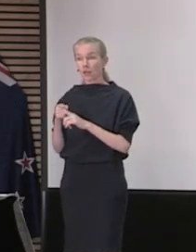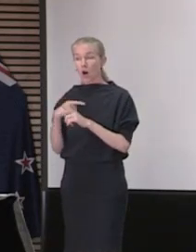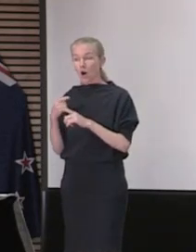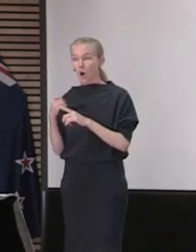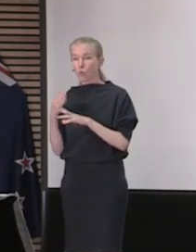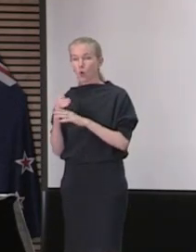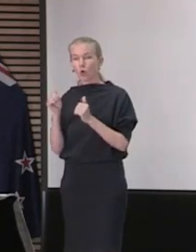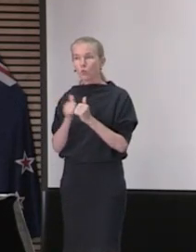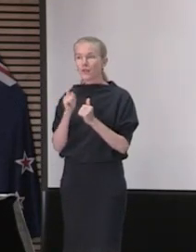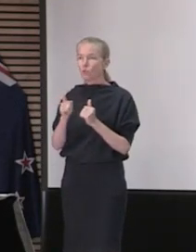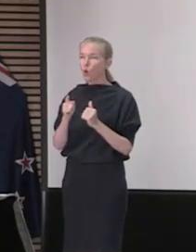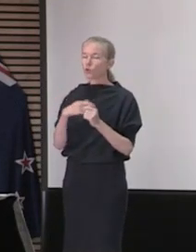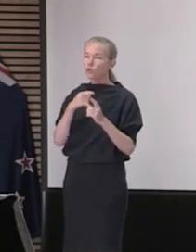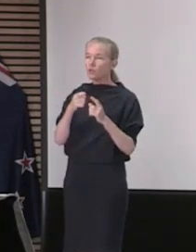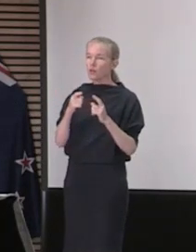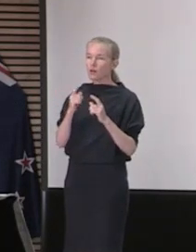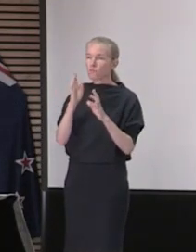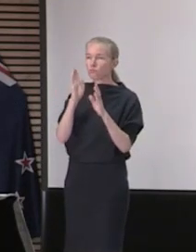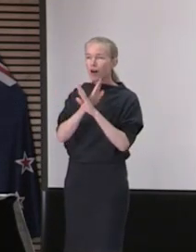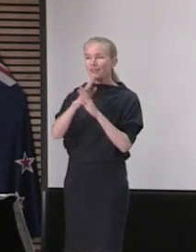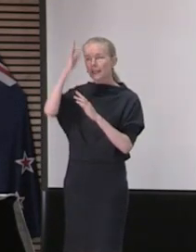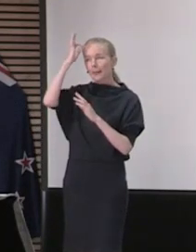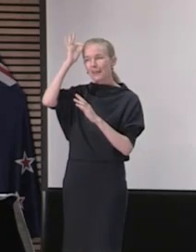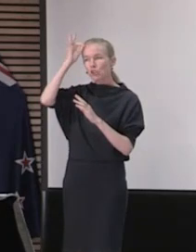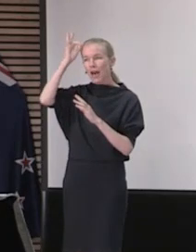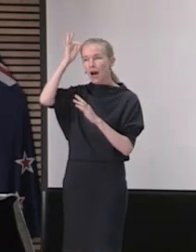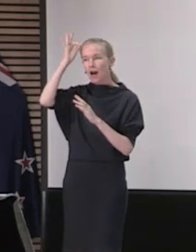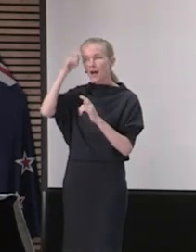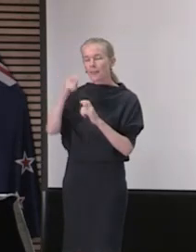So they're reachingout to the PrivacyCommissioner, and to those whomay have security concerns.